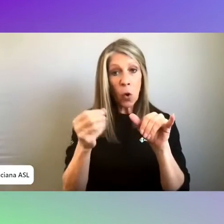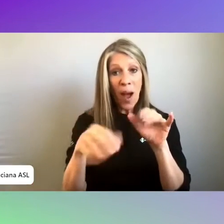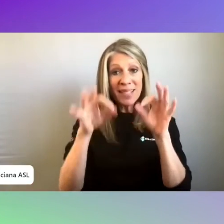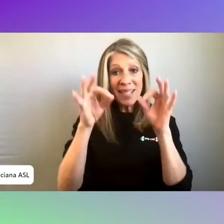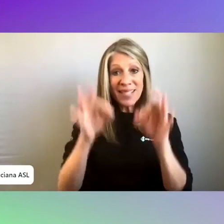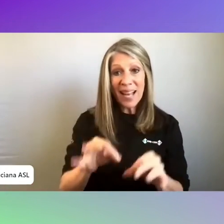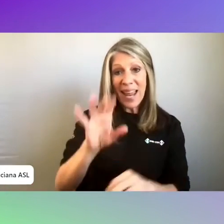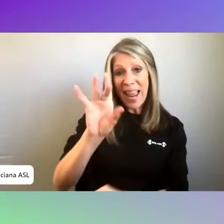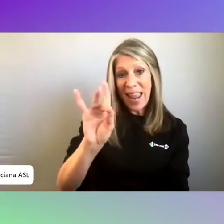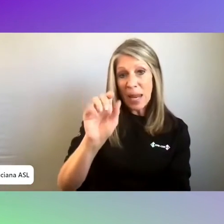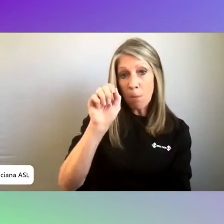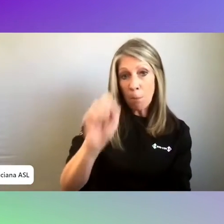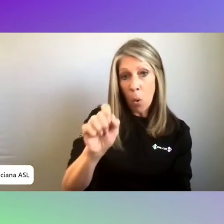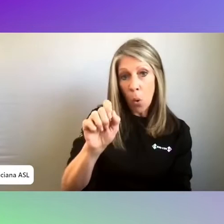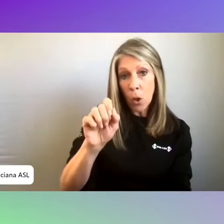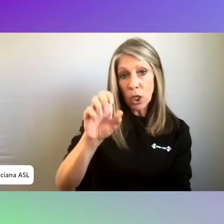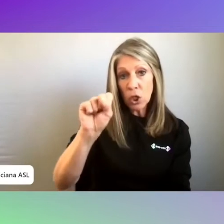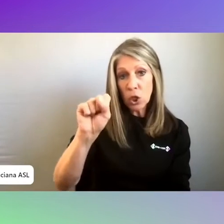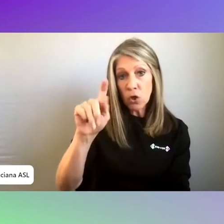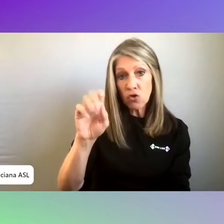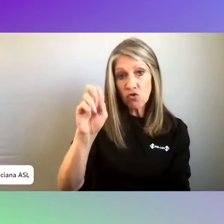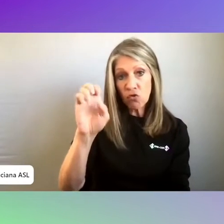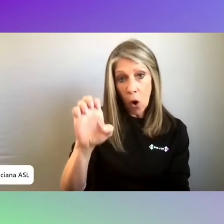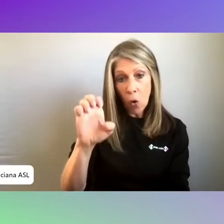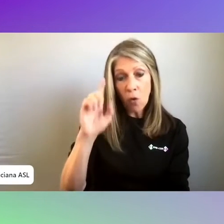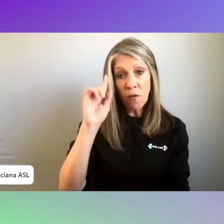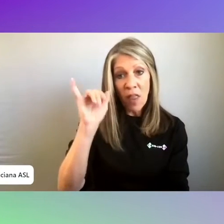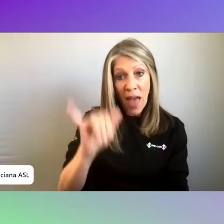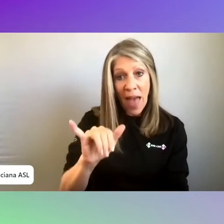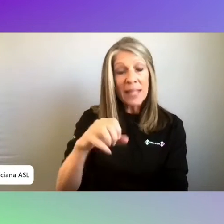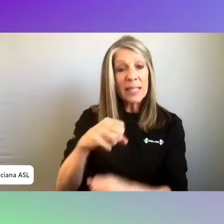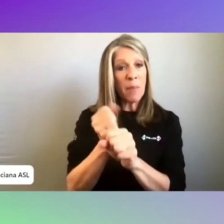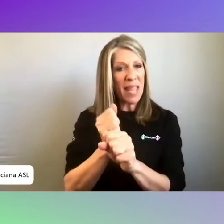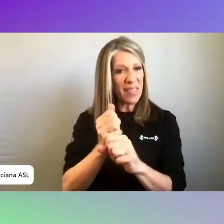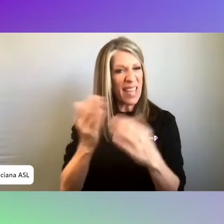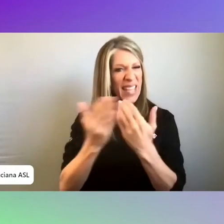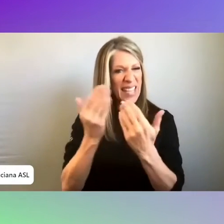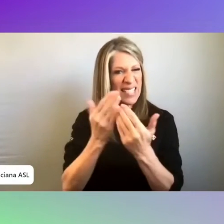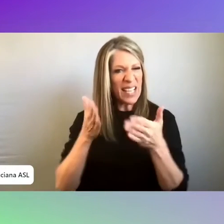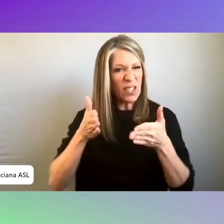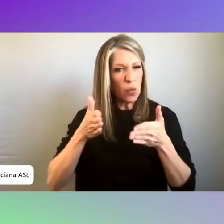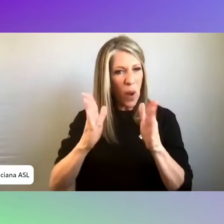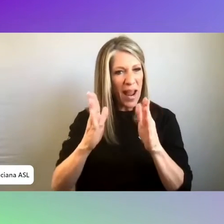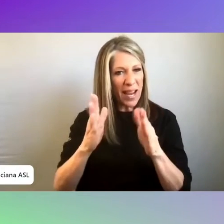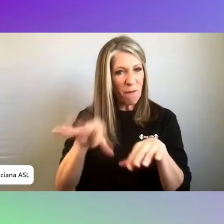them as vector graphics, inputting my caliber measurements. So I